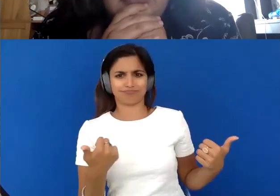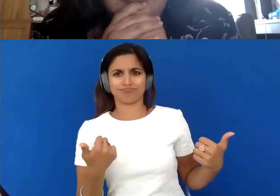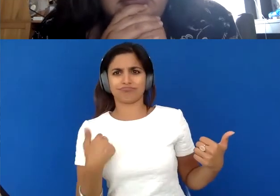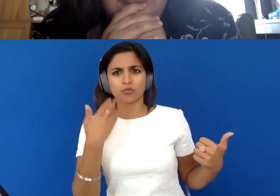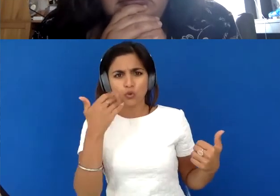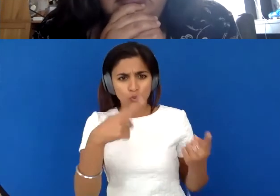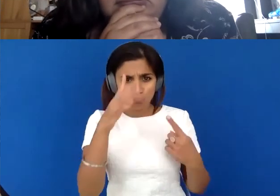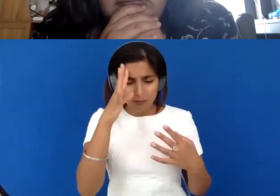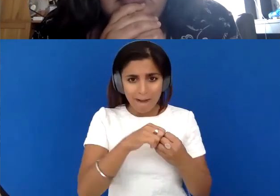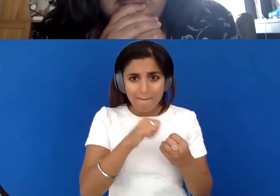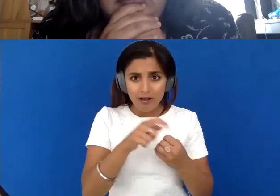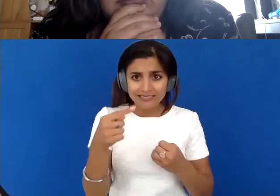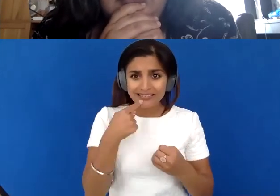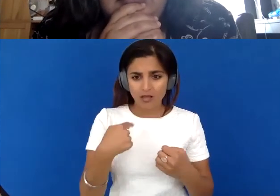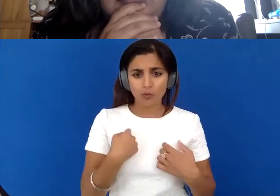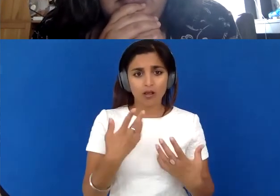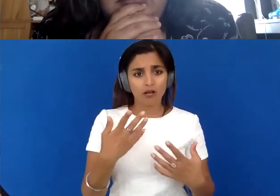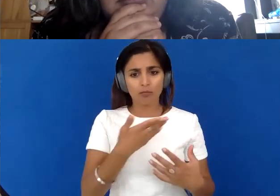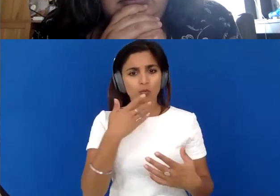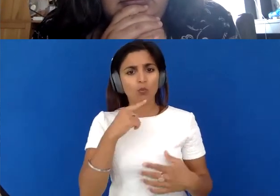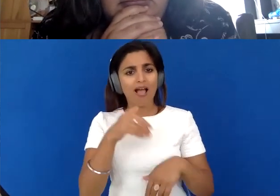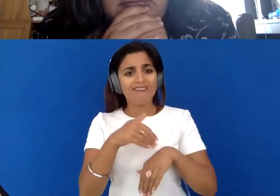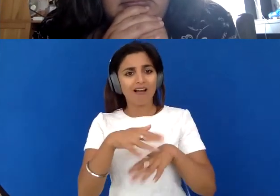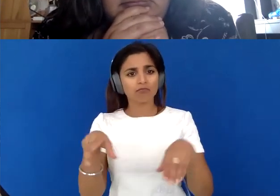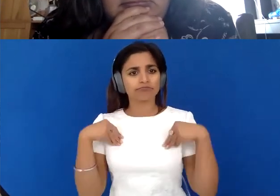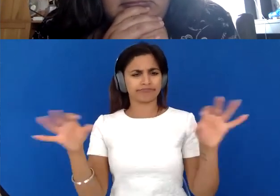moment but there certainly was a lot of discussion about the fact that Black